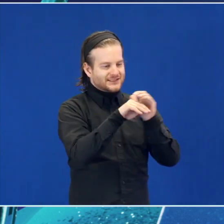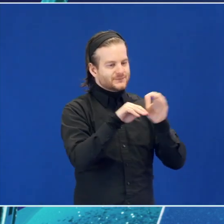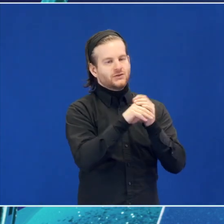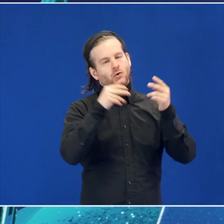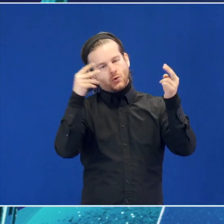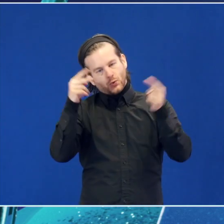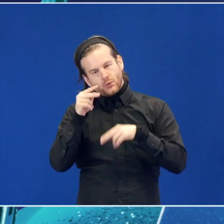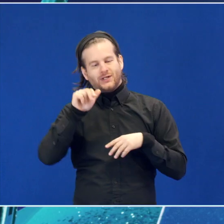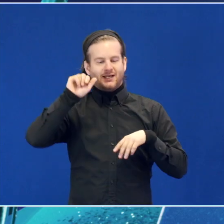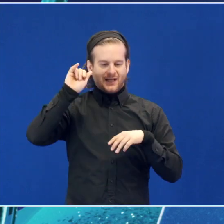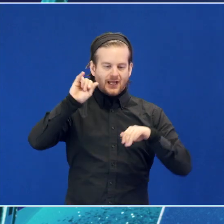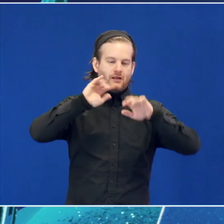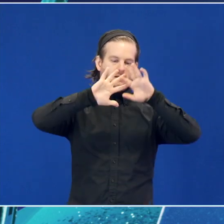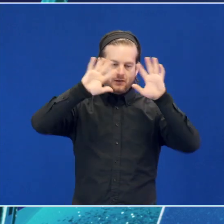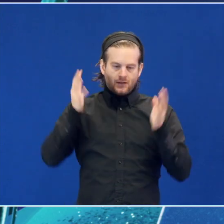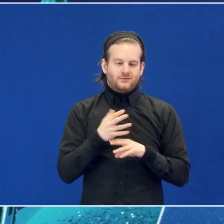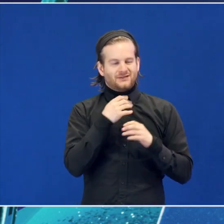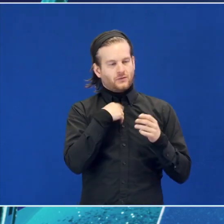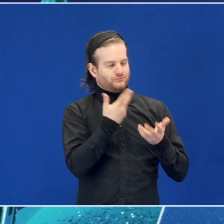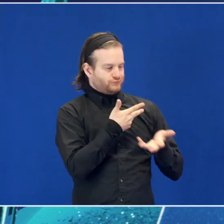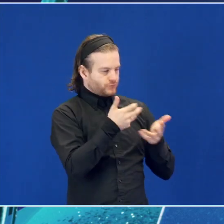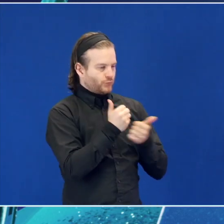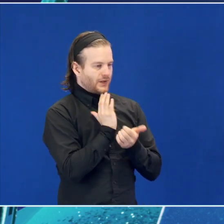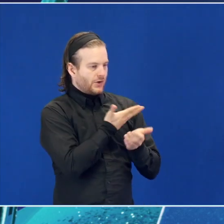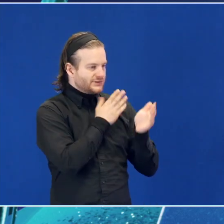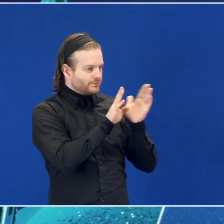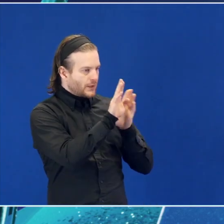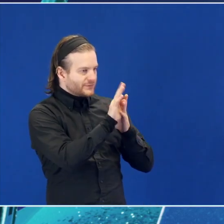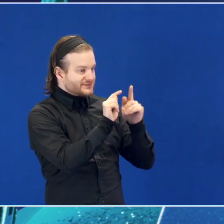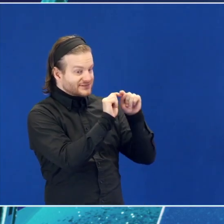and we think about it a lot. But unfortunately, this is a bit of an echo chamber